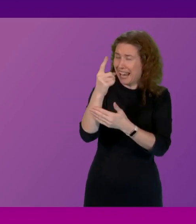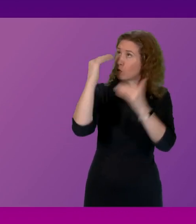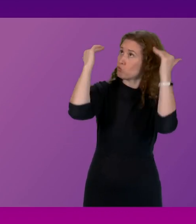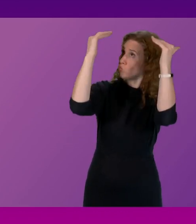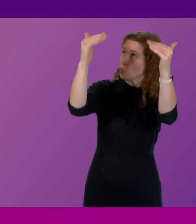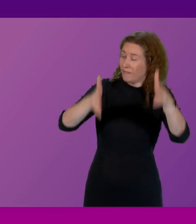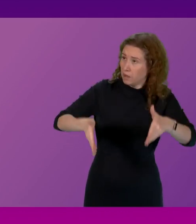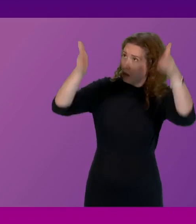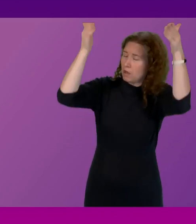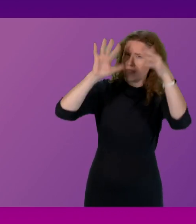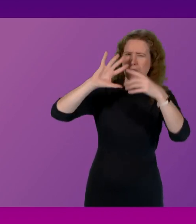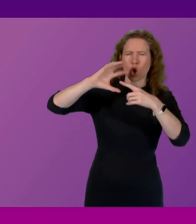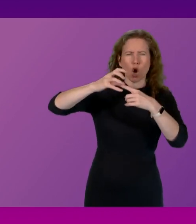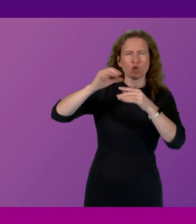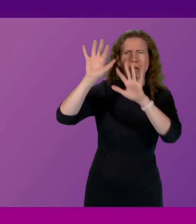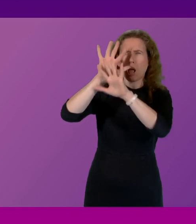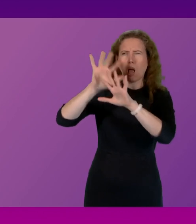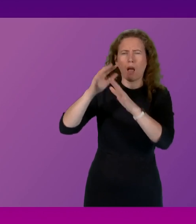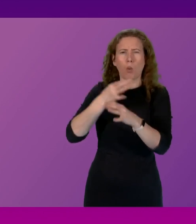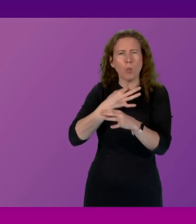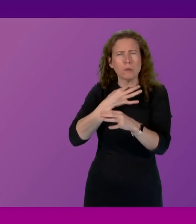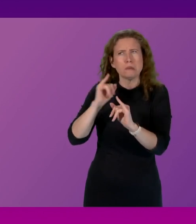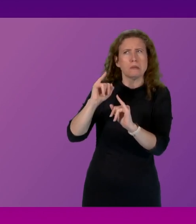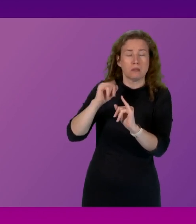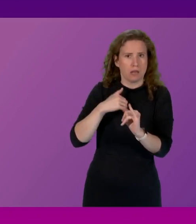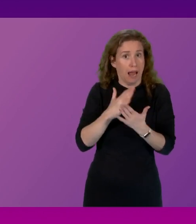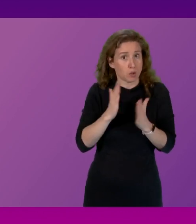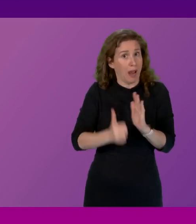Clearly, that is very upsetting and worrying for my constituents.